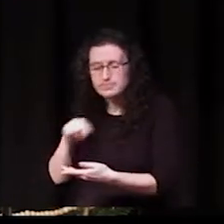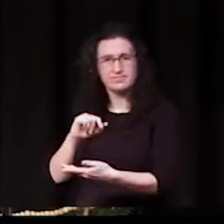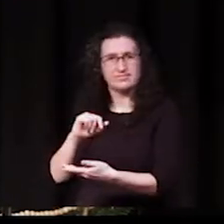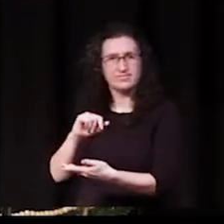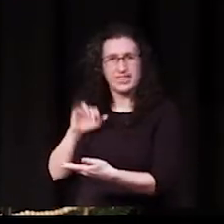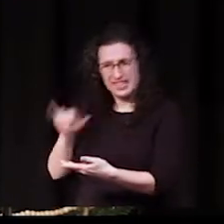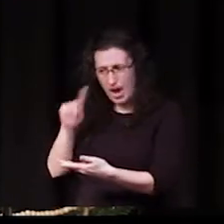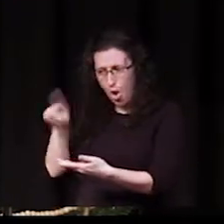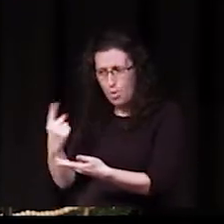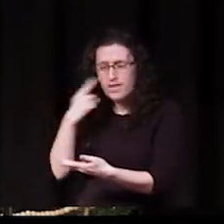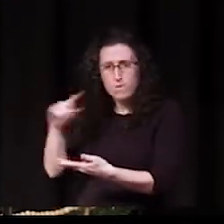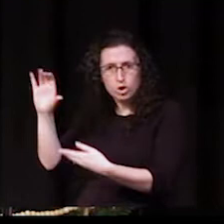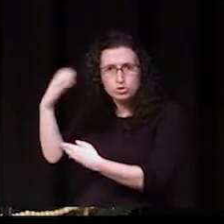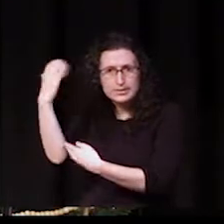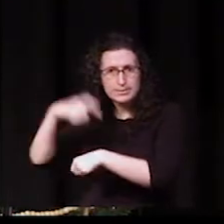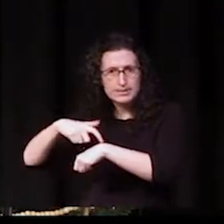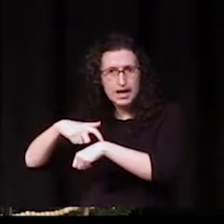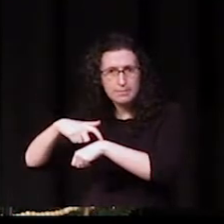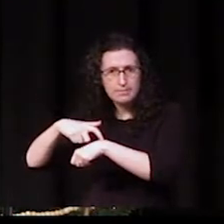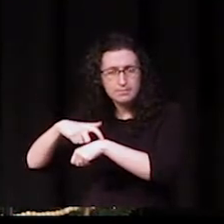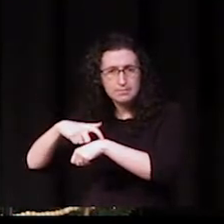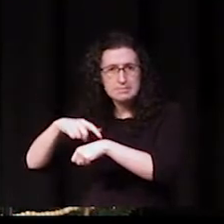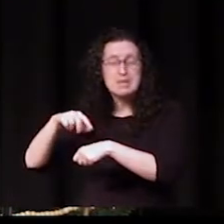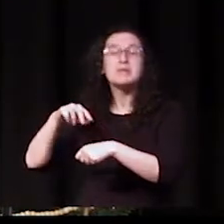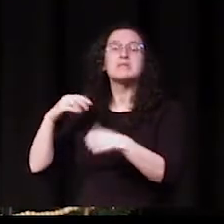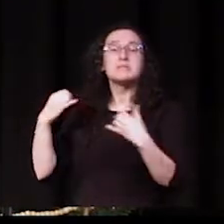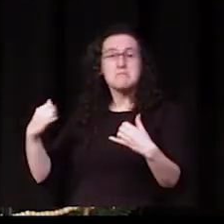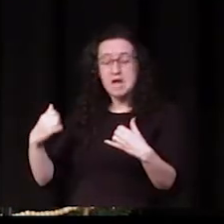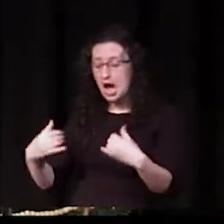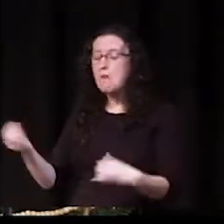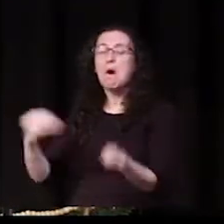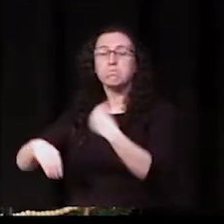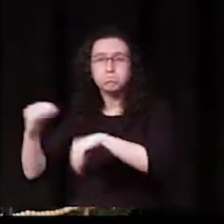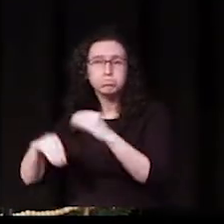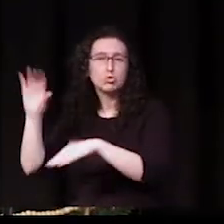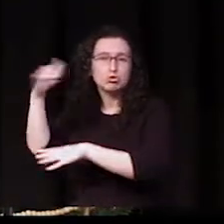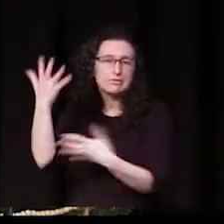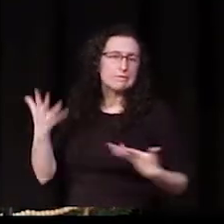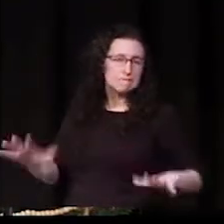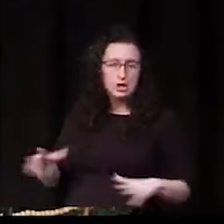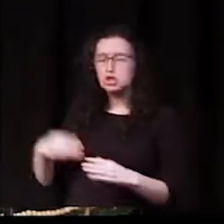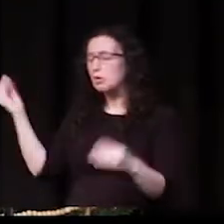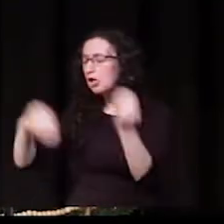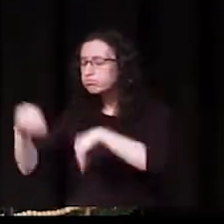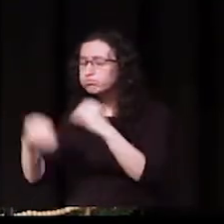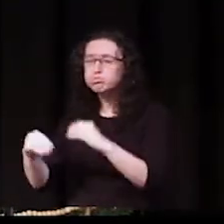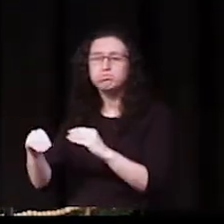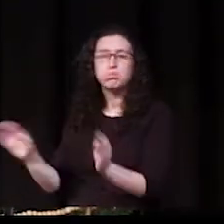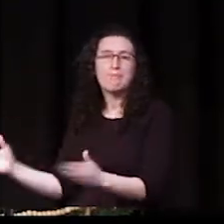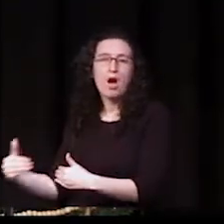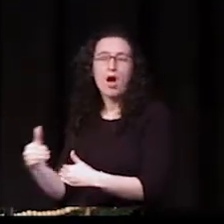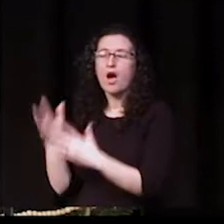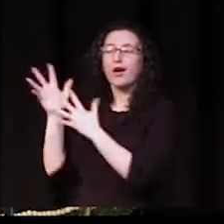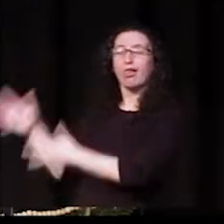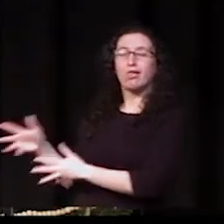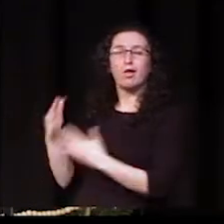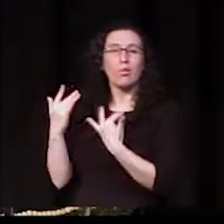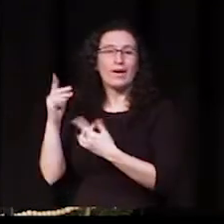Does the baby in the manger go back in the box with the decorations and go to storage until next December? Or does this child that was born to us